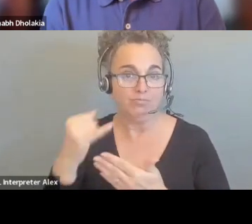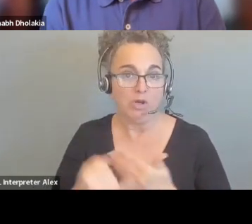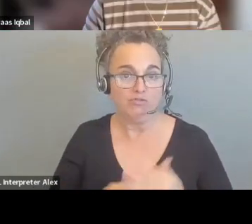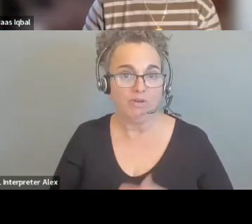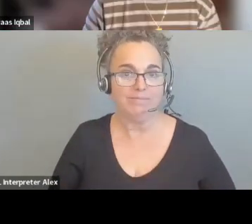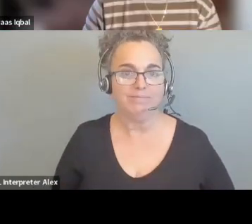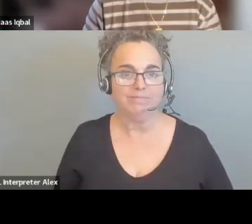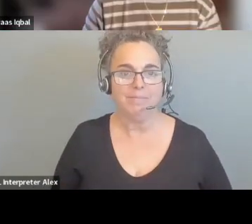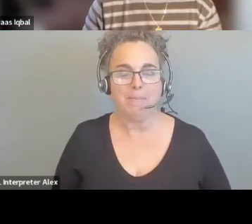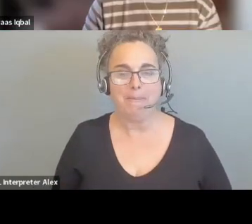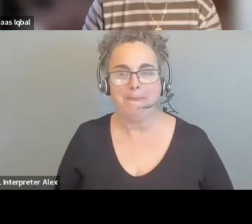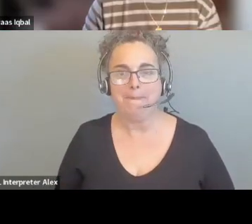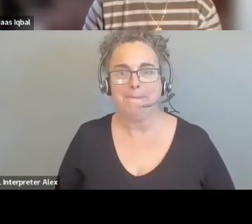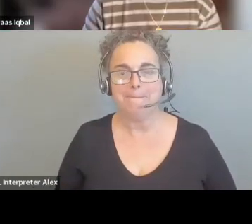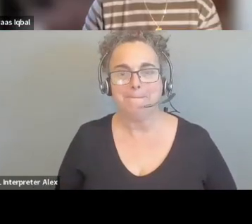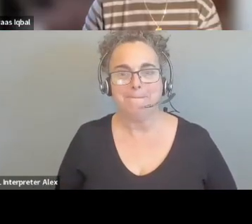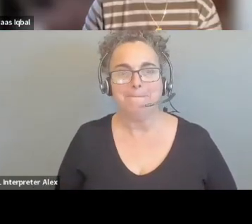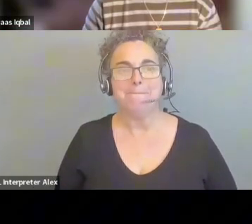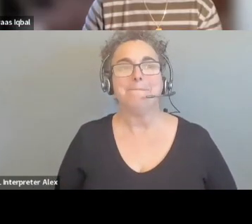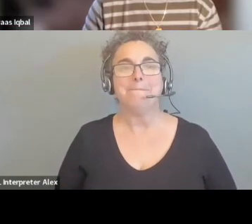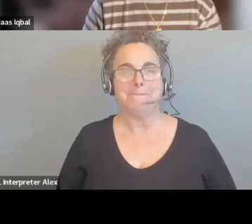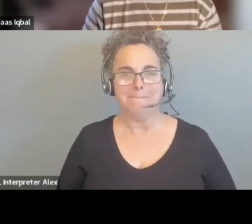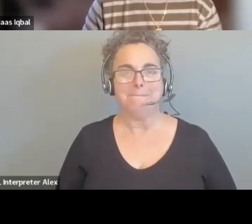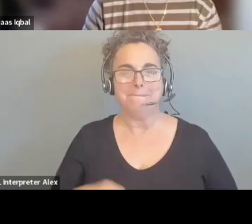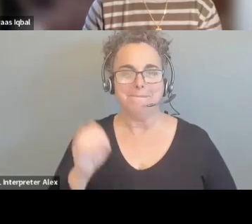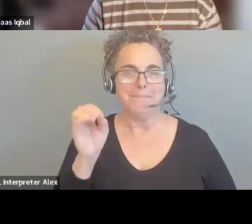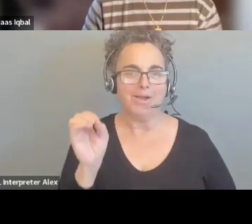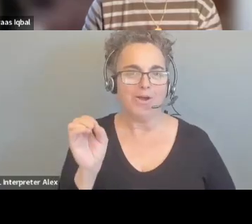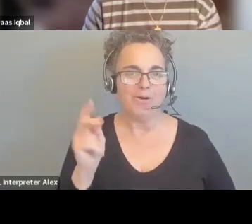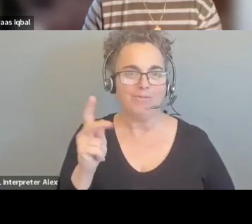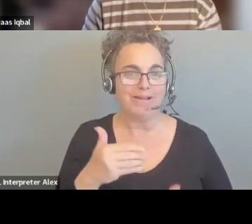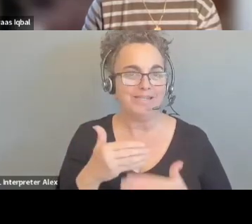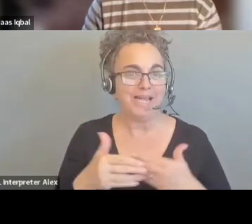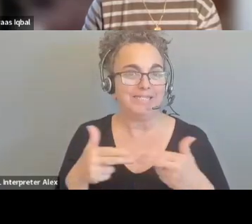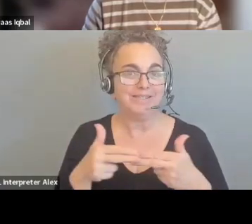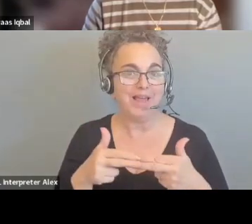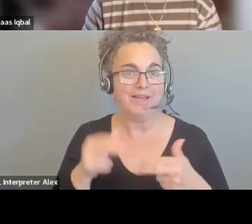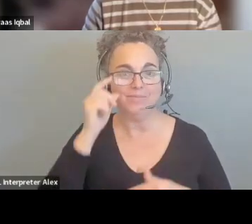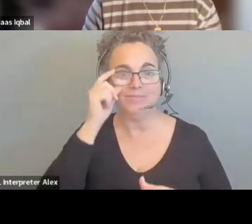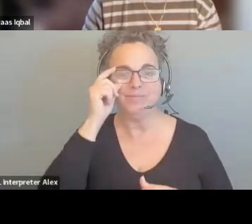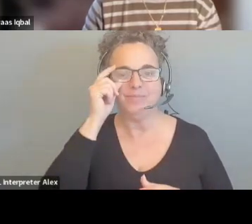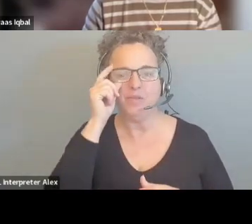Alright, so next slide. So the problem that we want to address